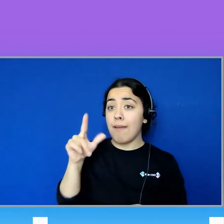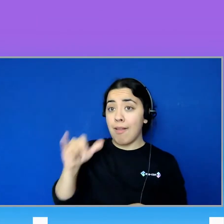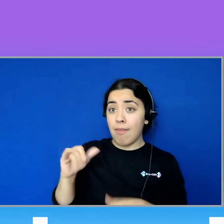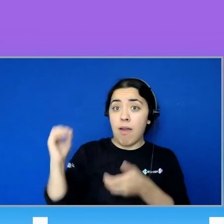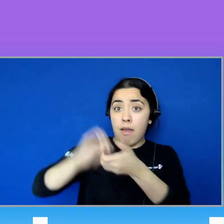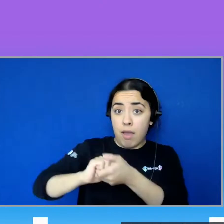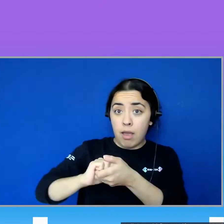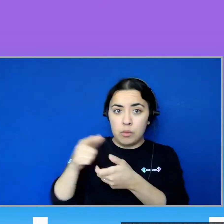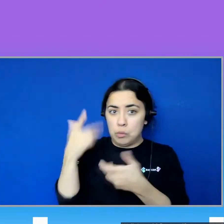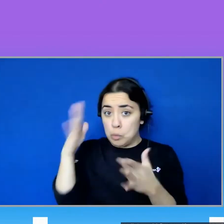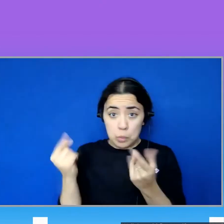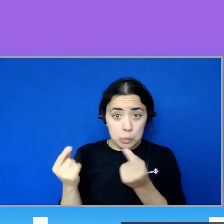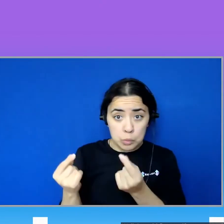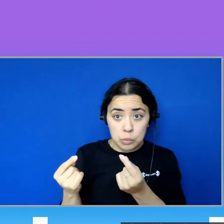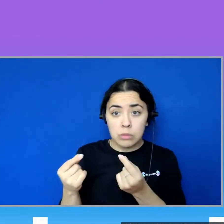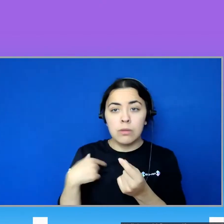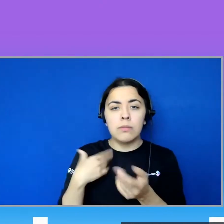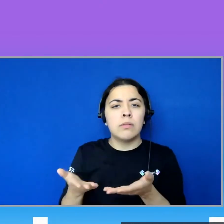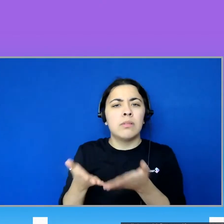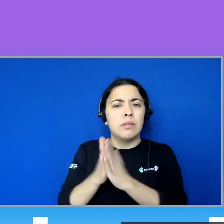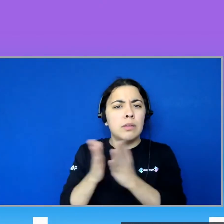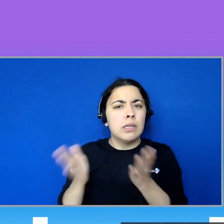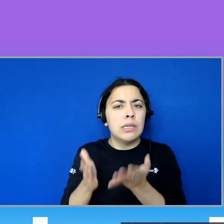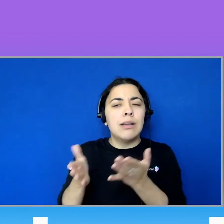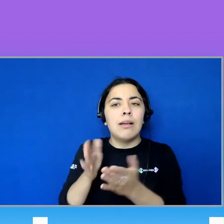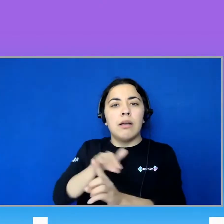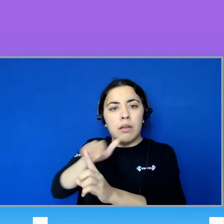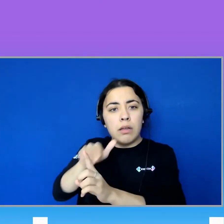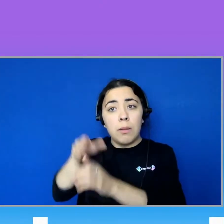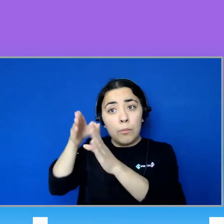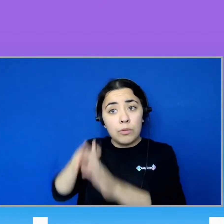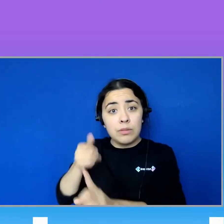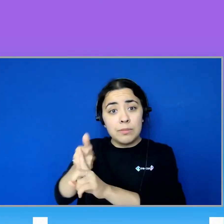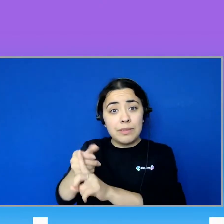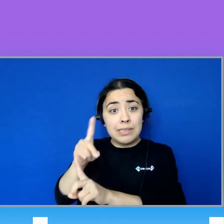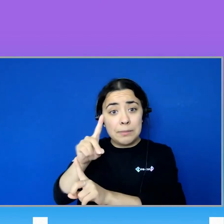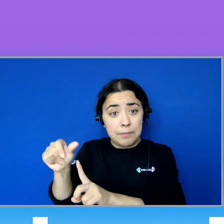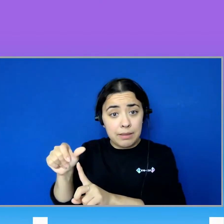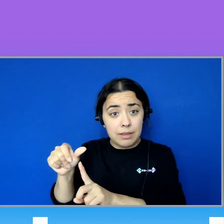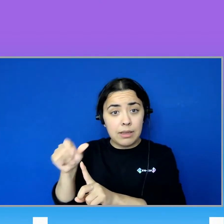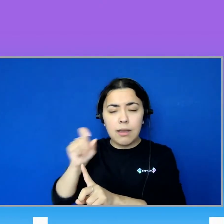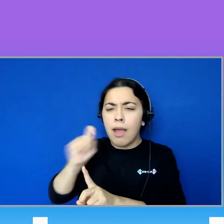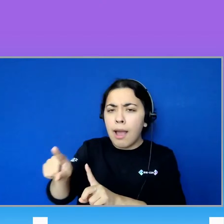you're not sure what to do, ask